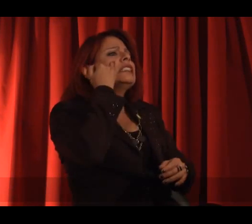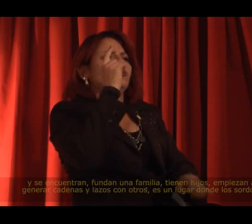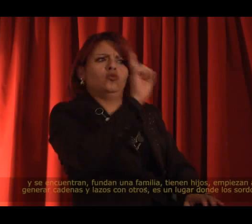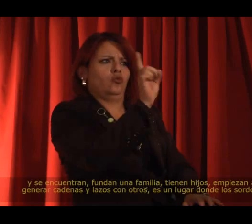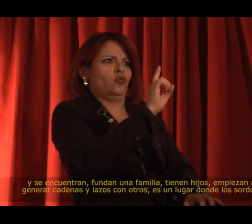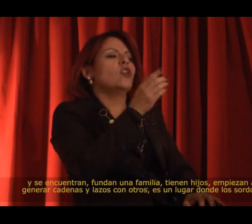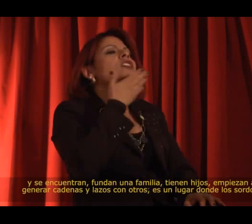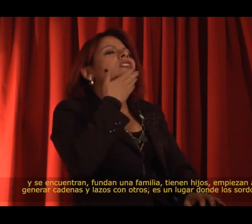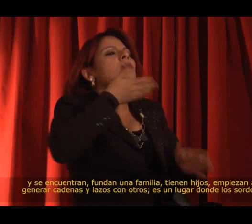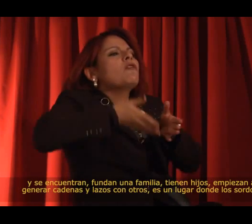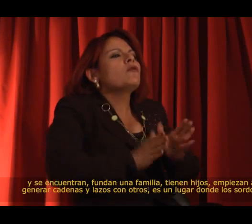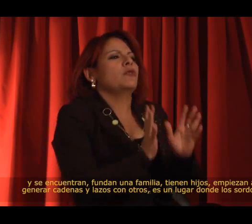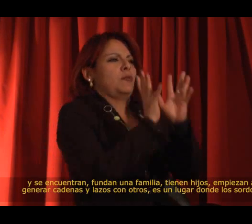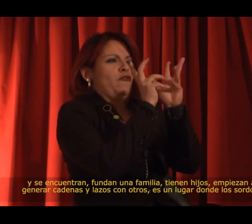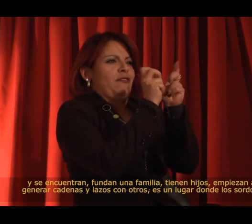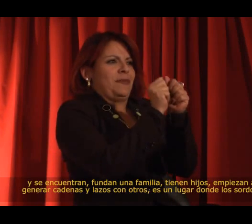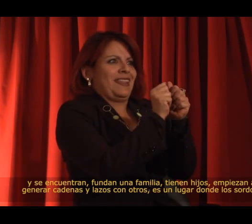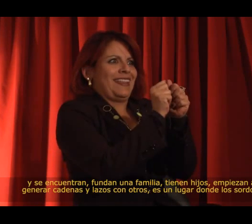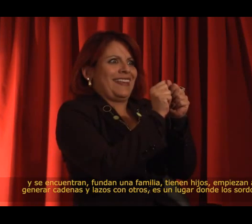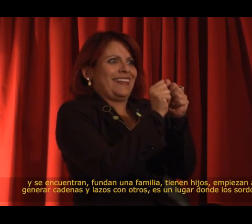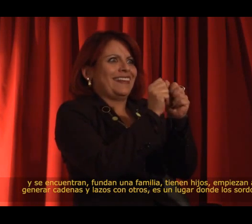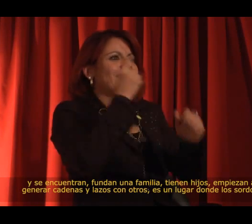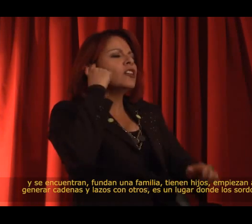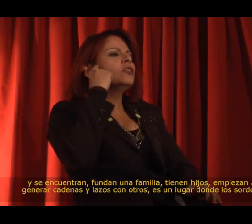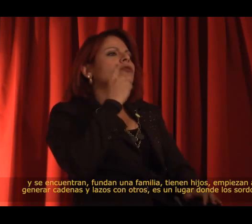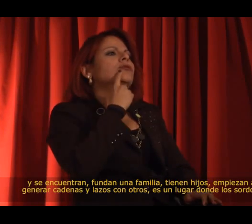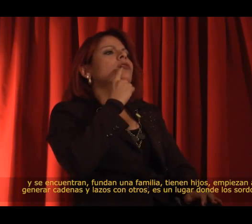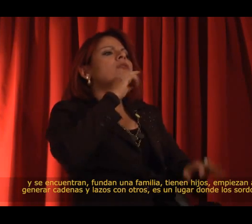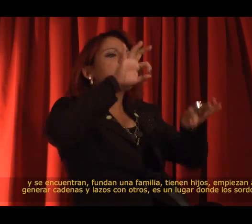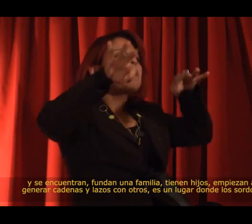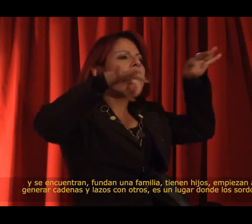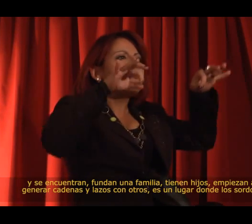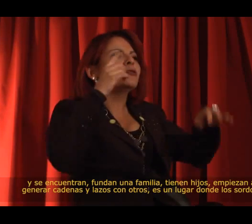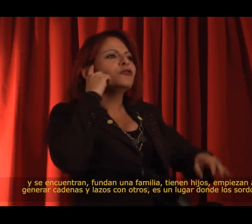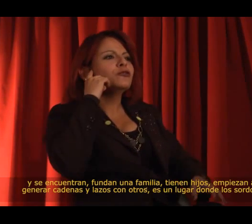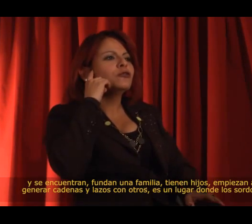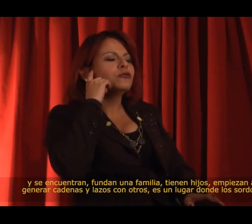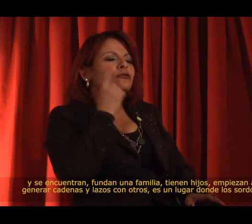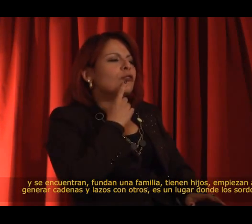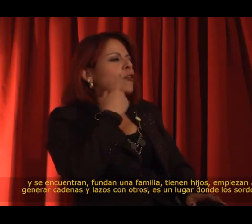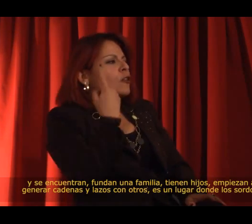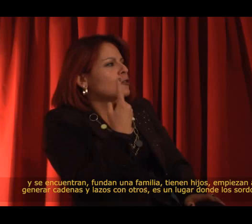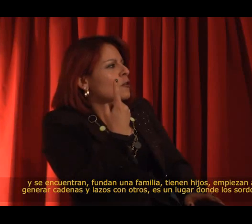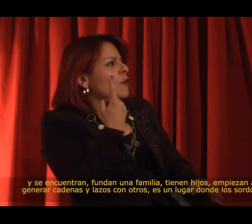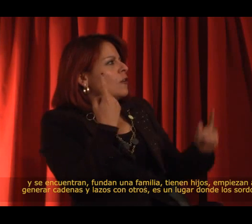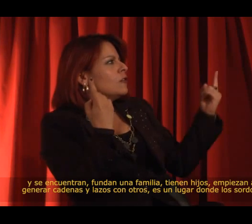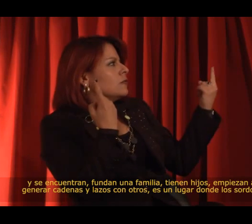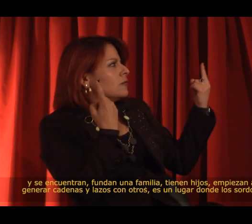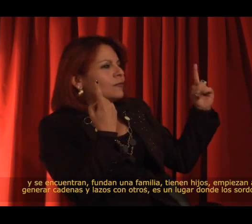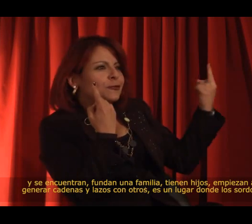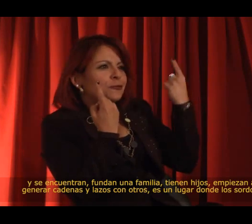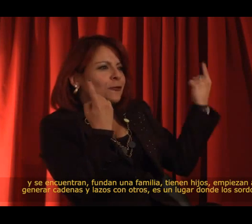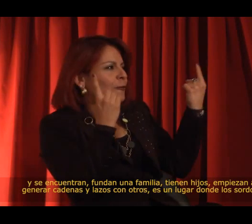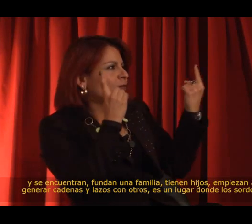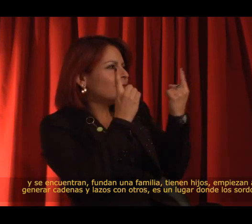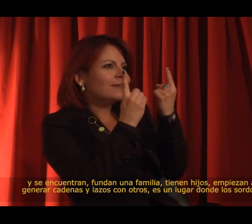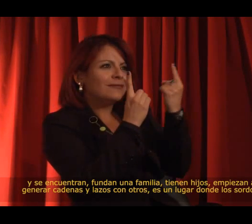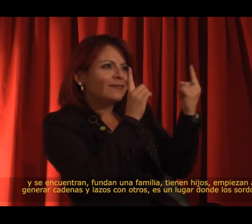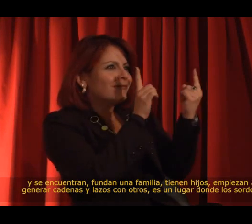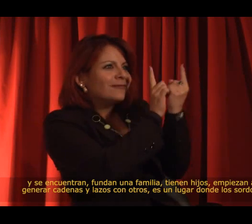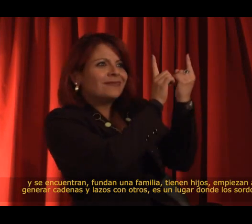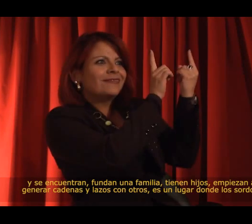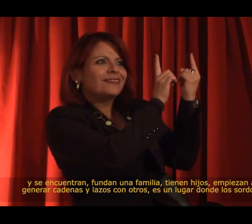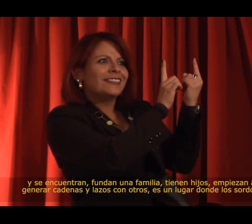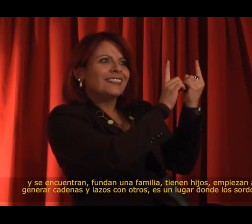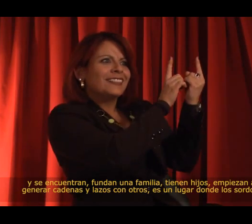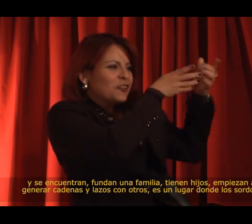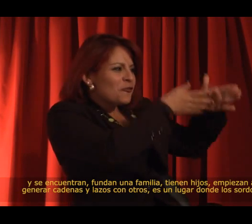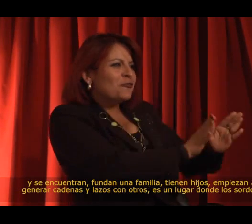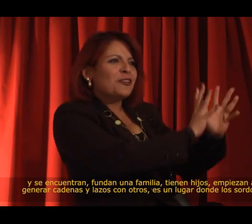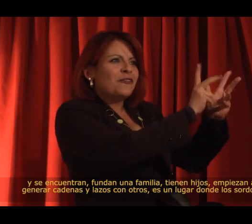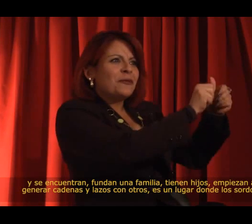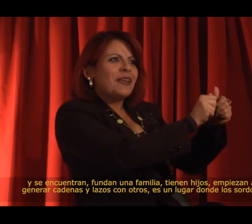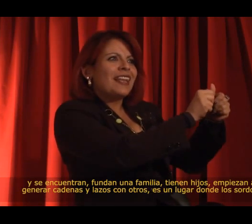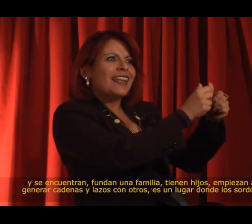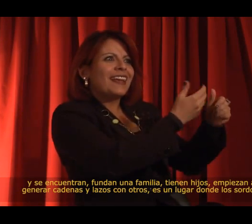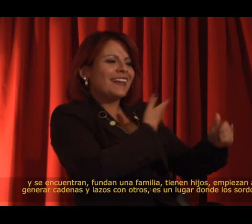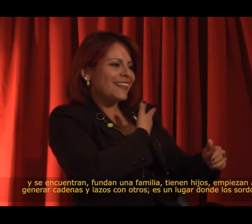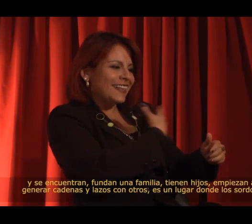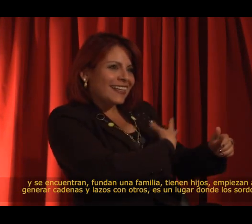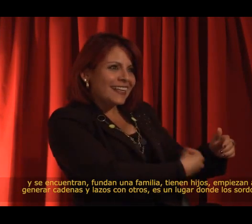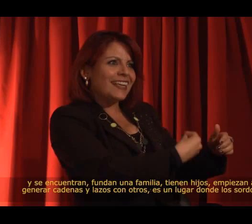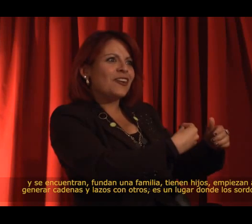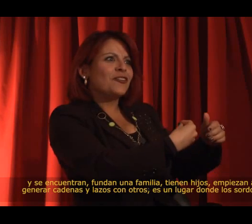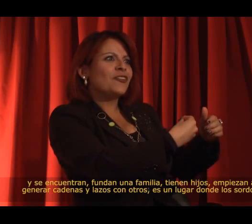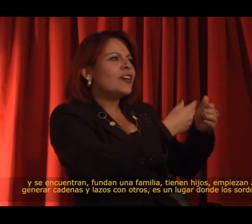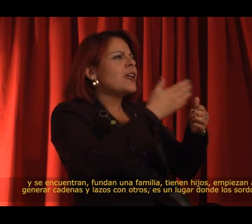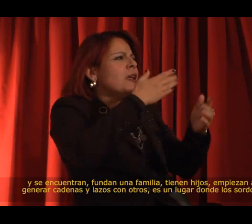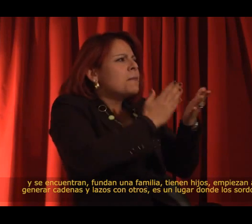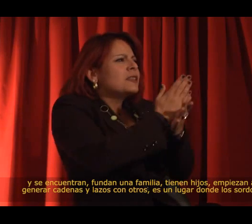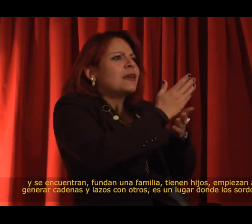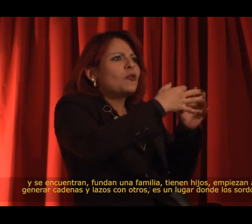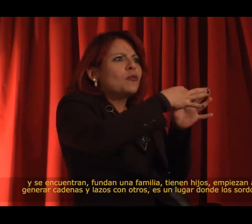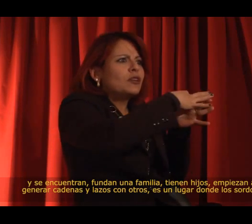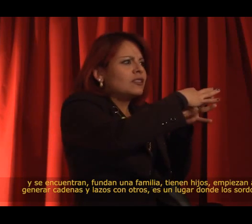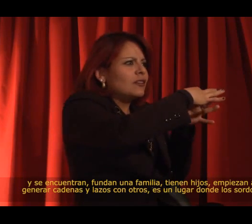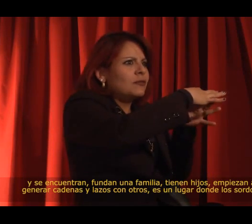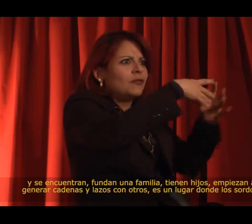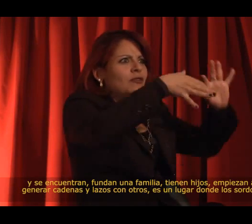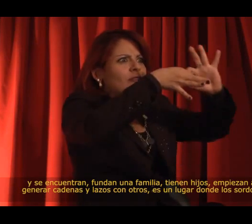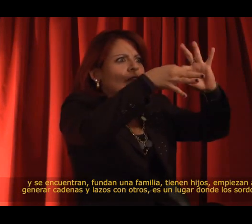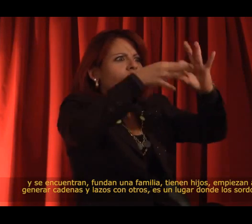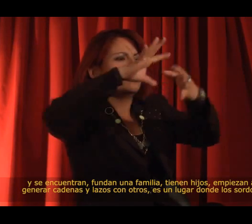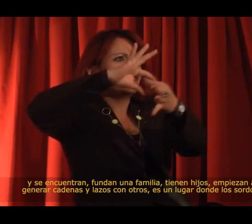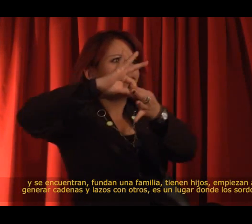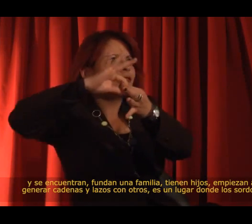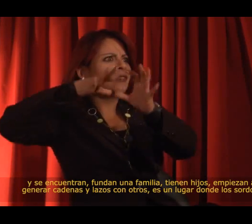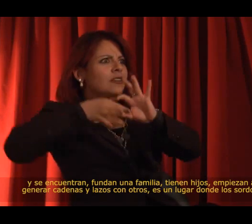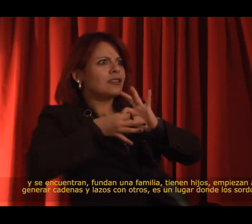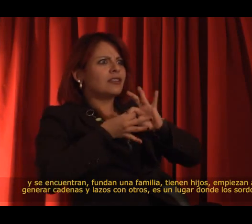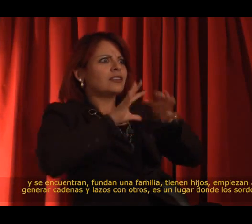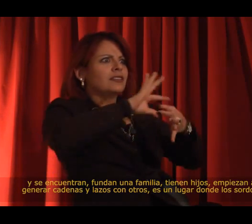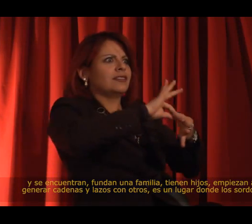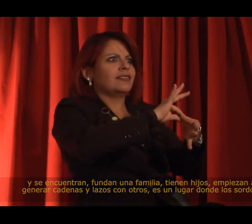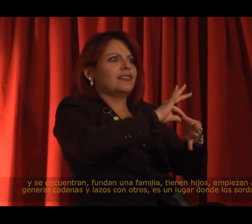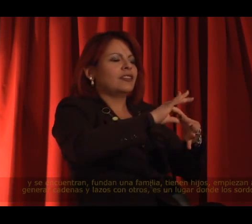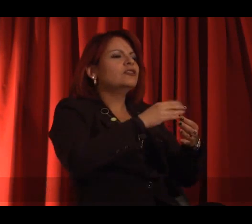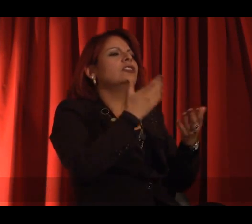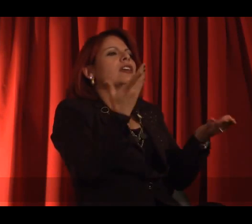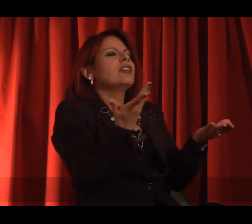For example, two single deaf people meet each other, establish a family, have children, and connect with others.